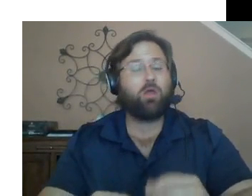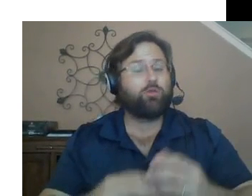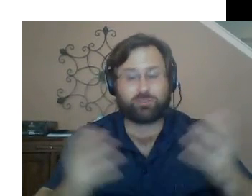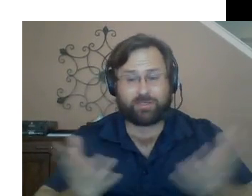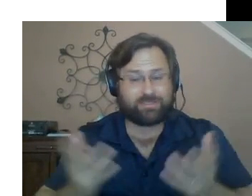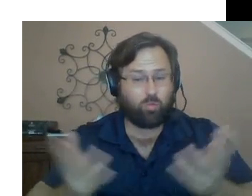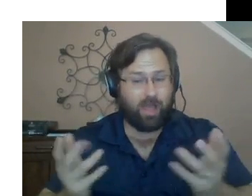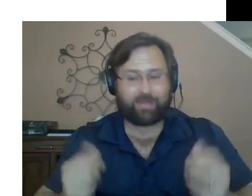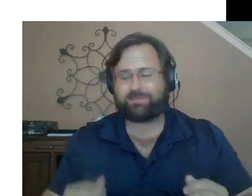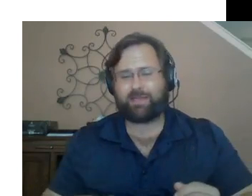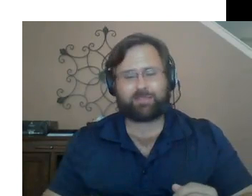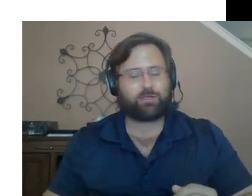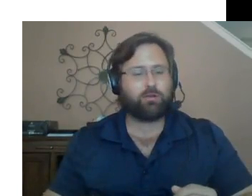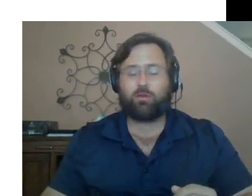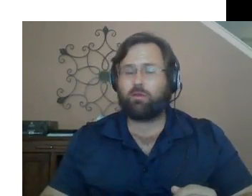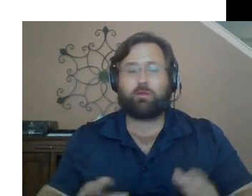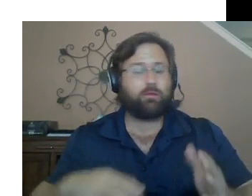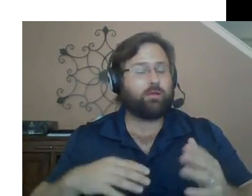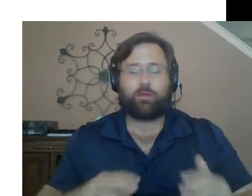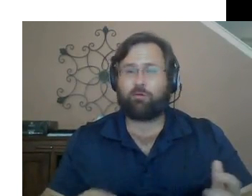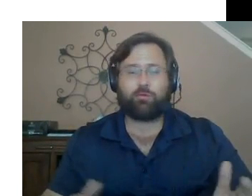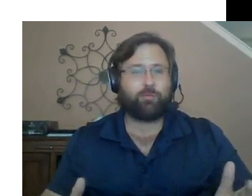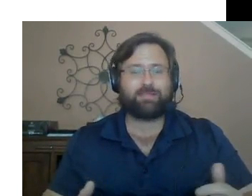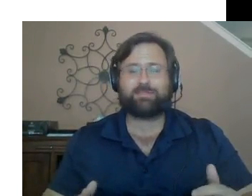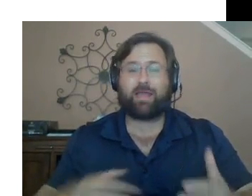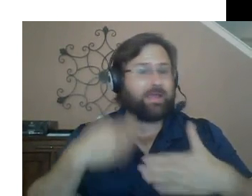you're also going to see what as a connector you know you might say and